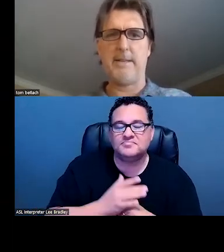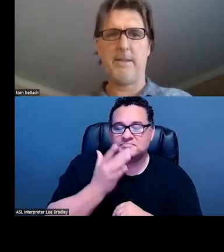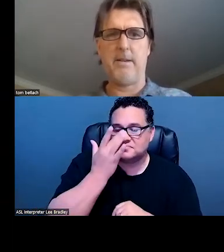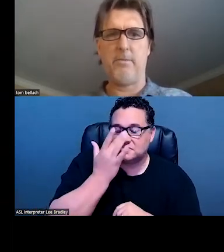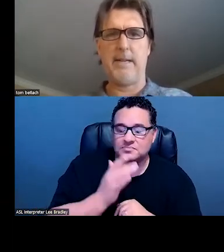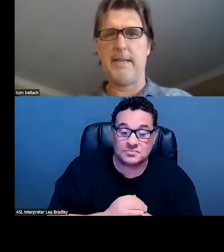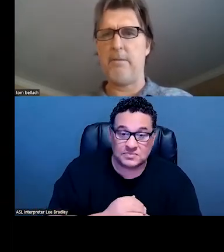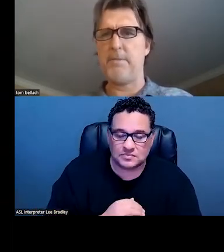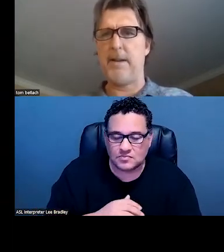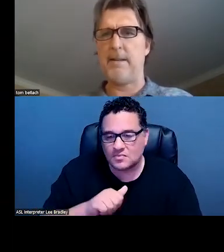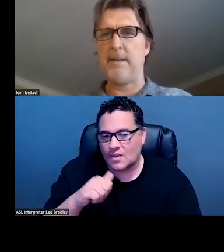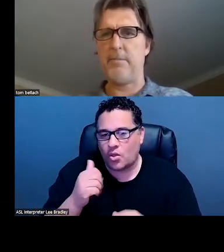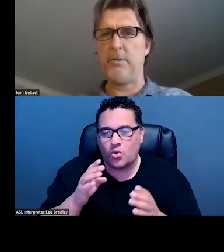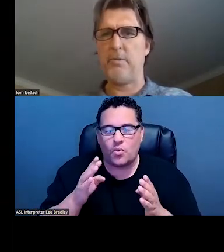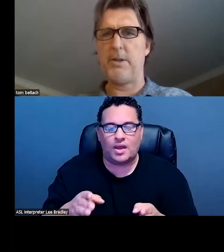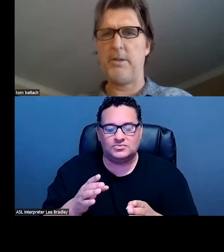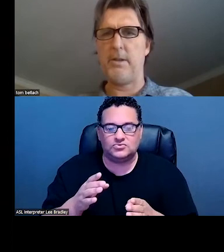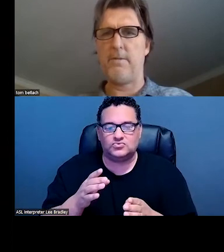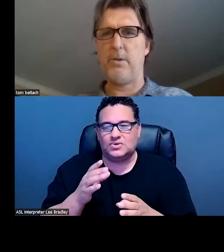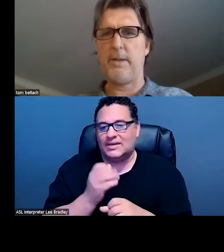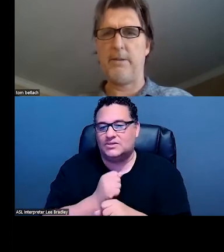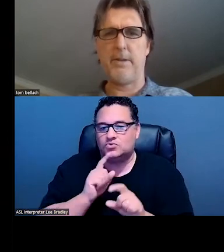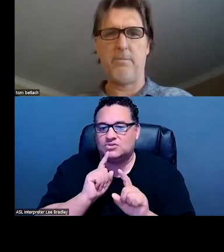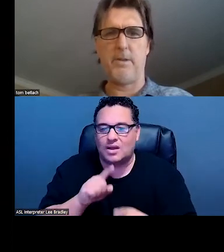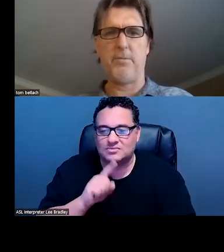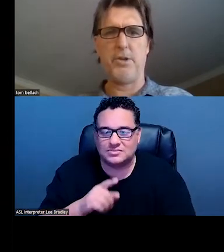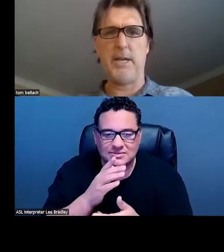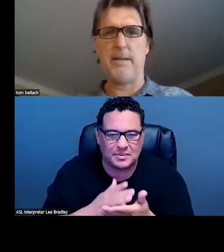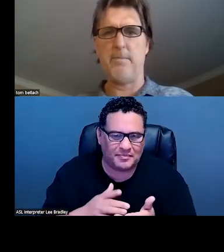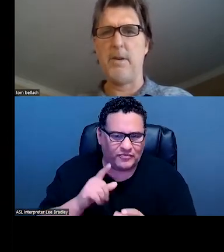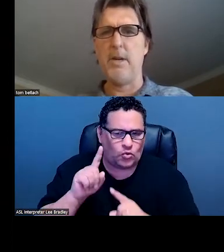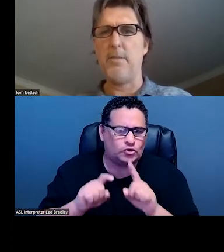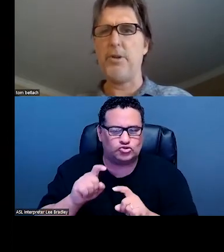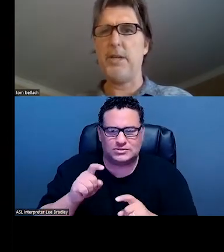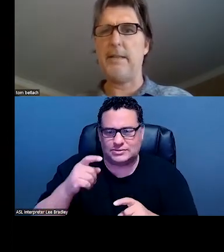JUST ANOTHER WAY TO GET A RESPONSE TO SOME OF THE QUESTIONS THAT ARE FLOATING, AND APPRECIATE THE